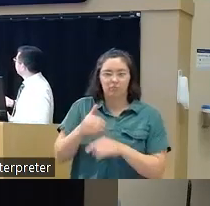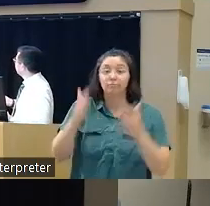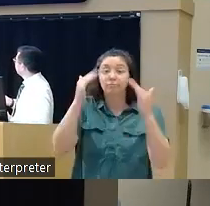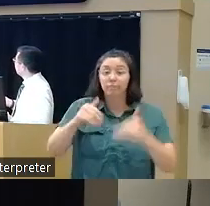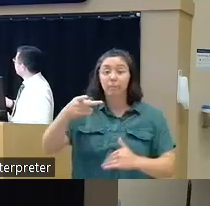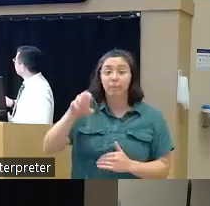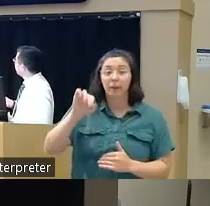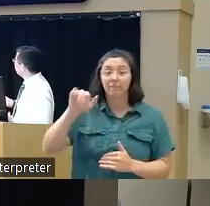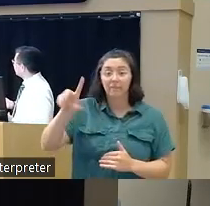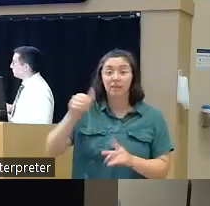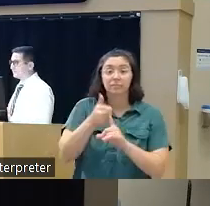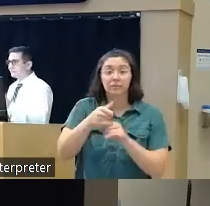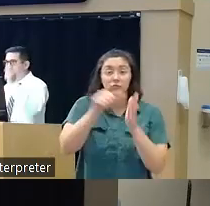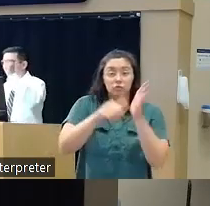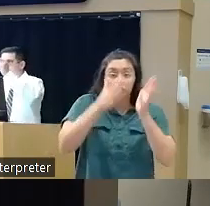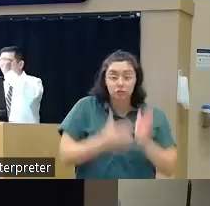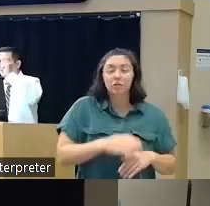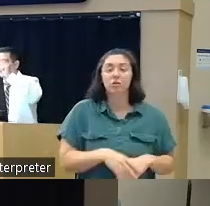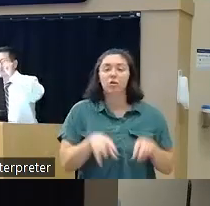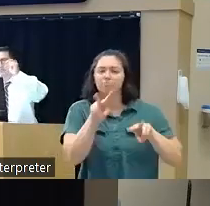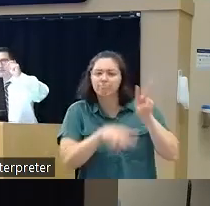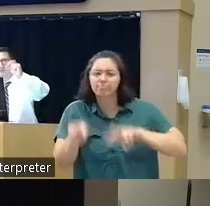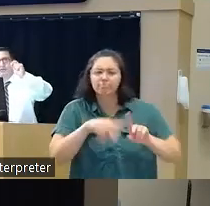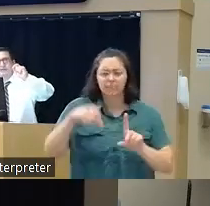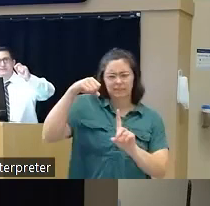who you know during Neurosurgical procedures were sort of stimulating different parts of the brain